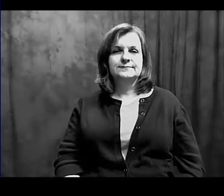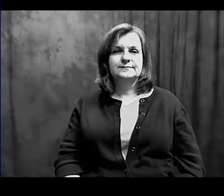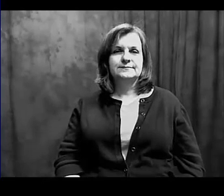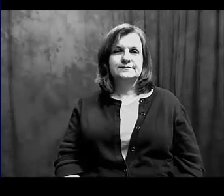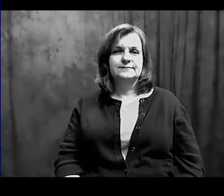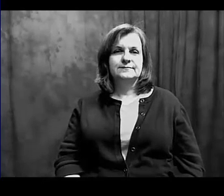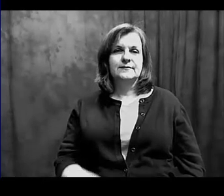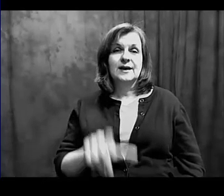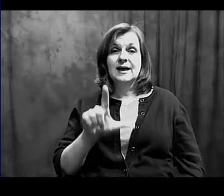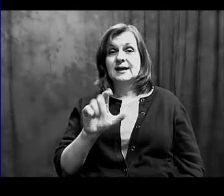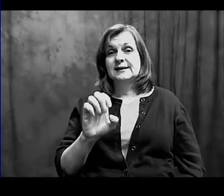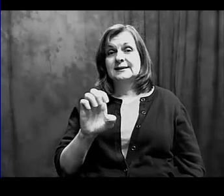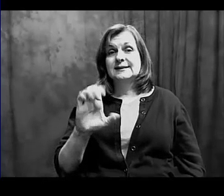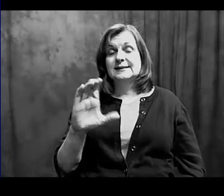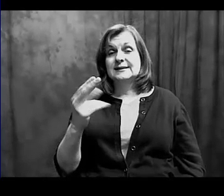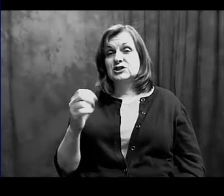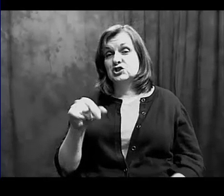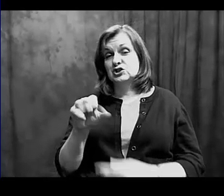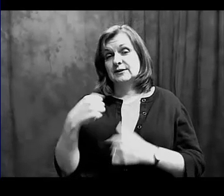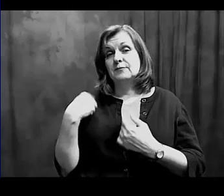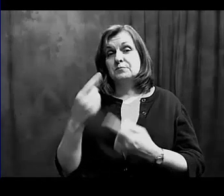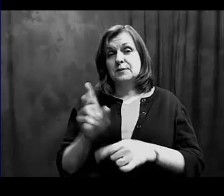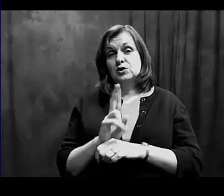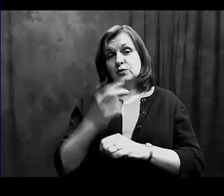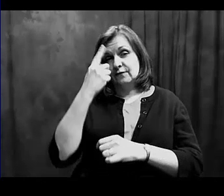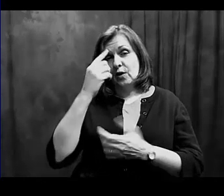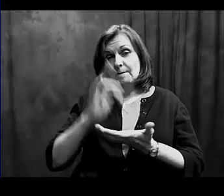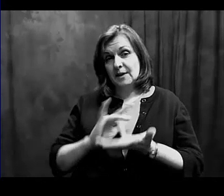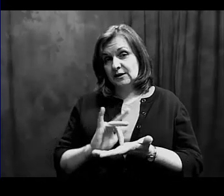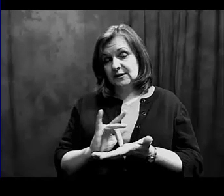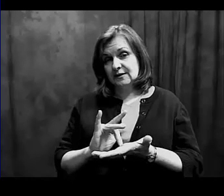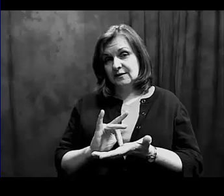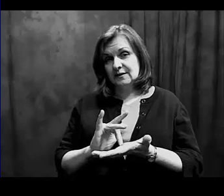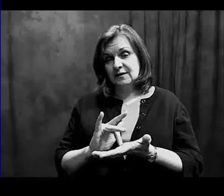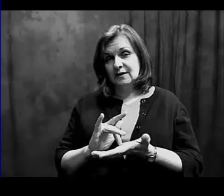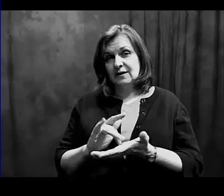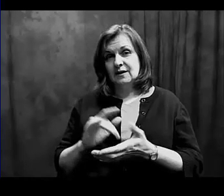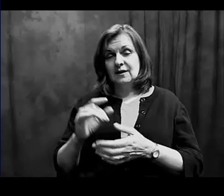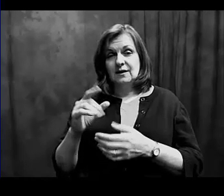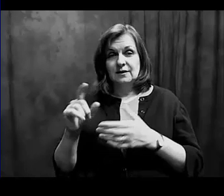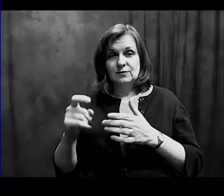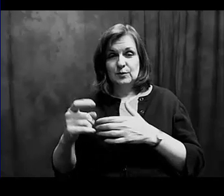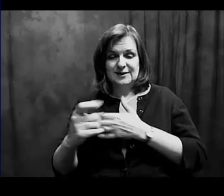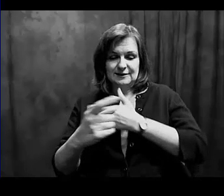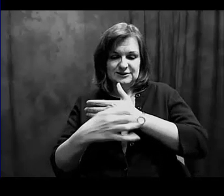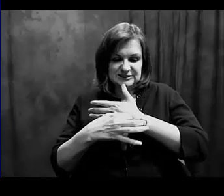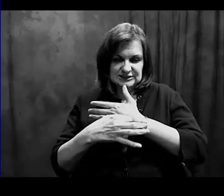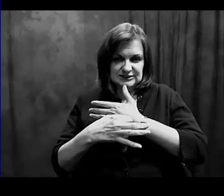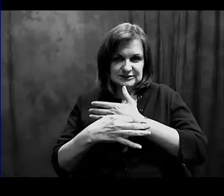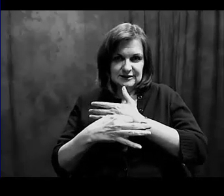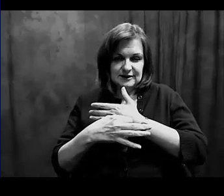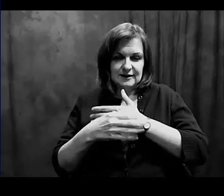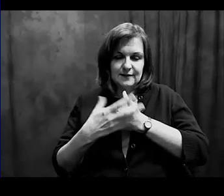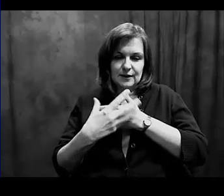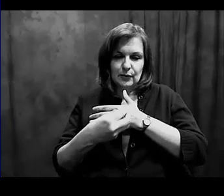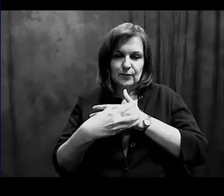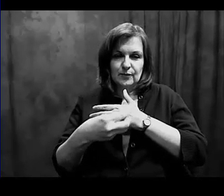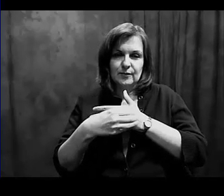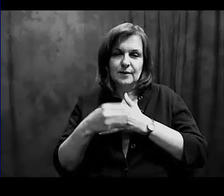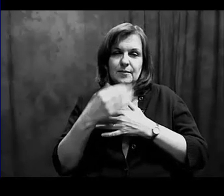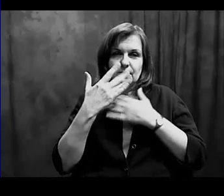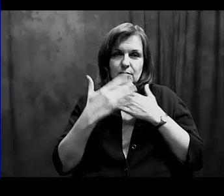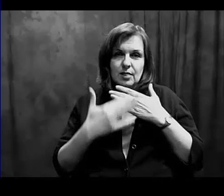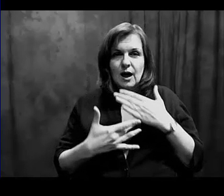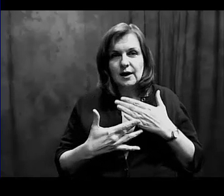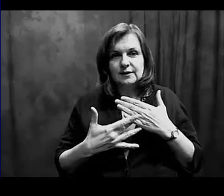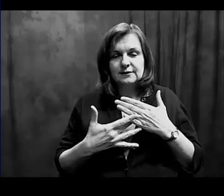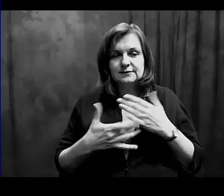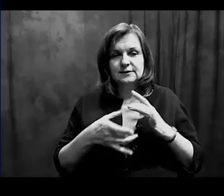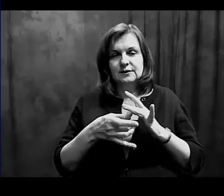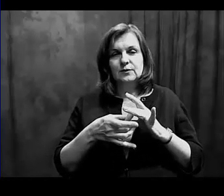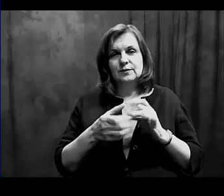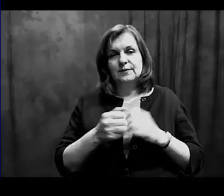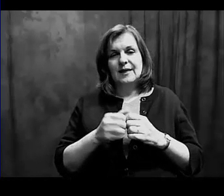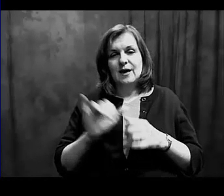leeches have been used historically of course for medicine they tend to latch on and drink blood associated with the organism